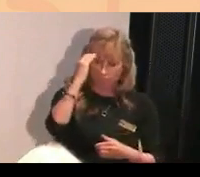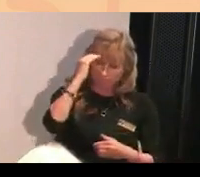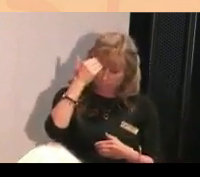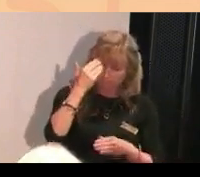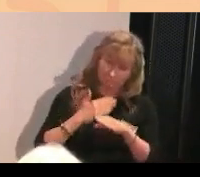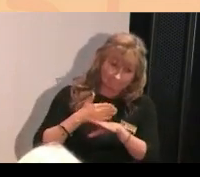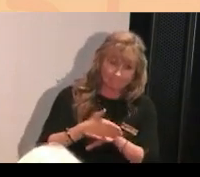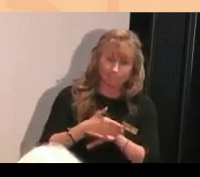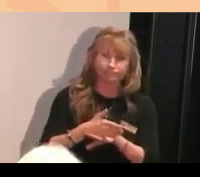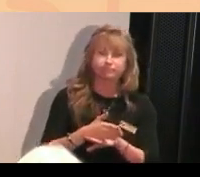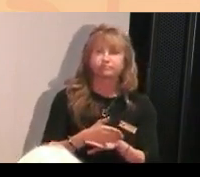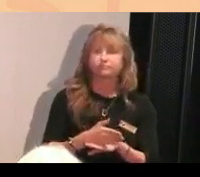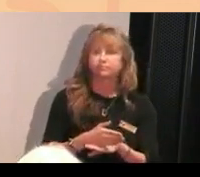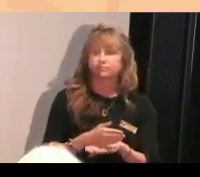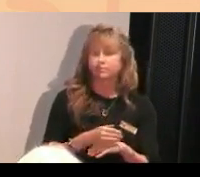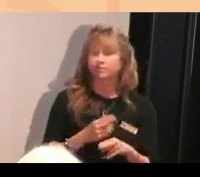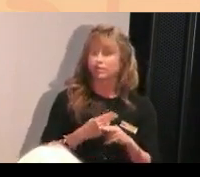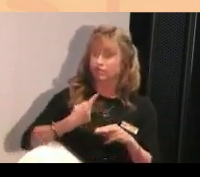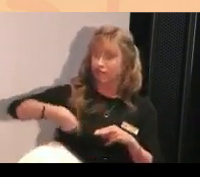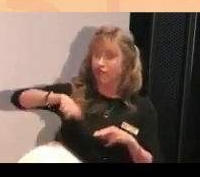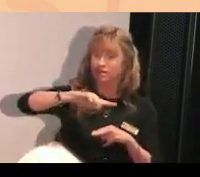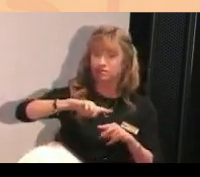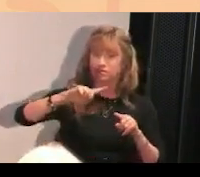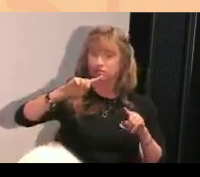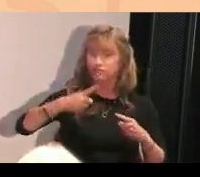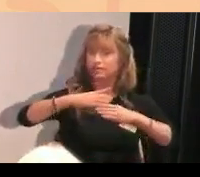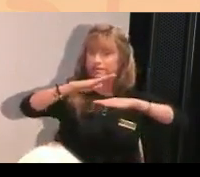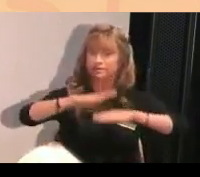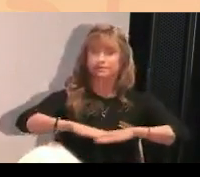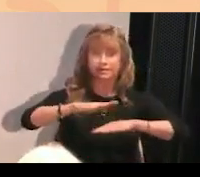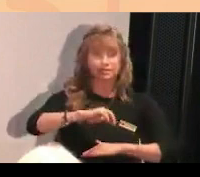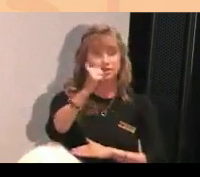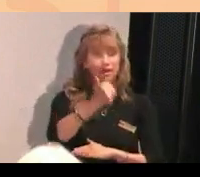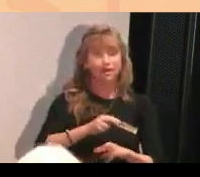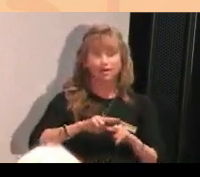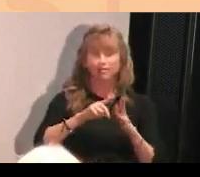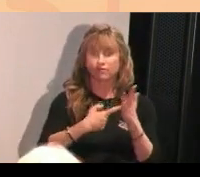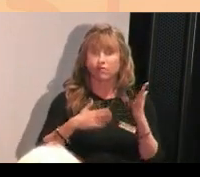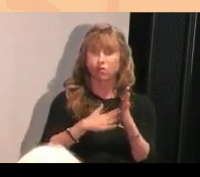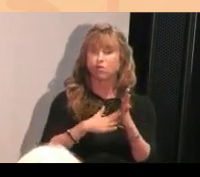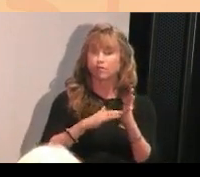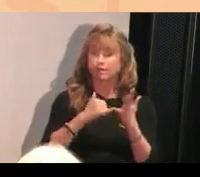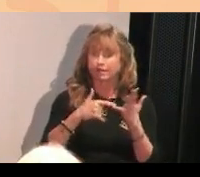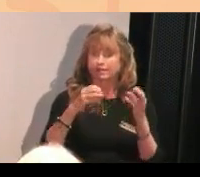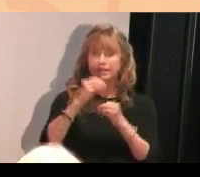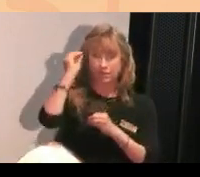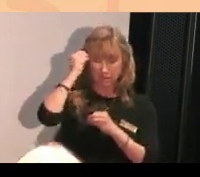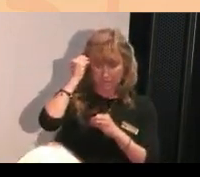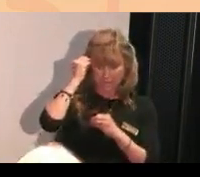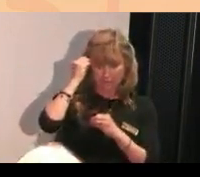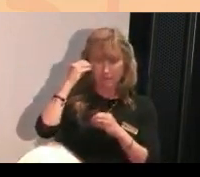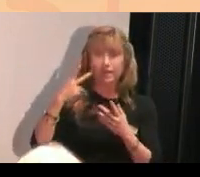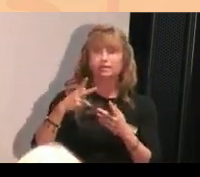for us the First Nations art form subcommittees and peer assessment panels over previous decades